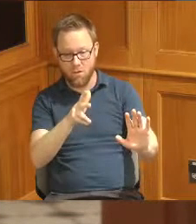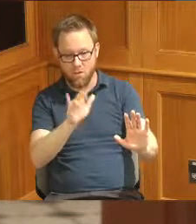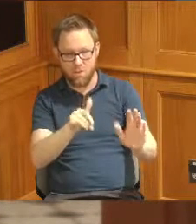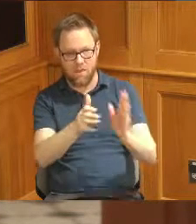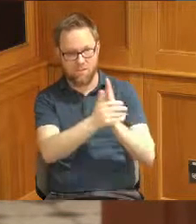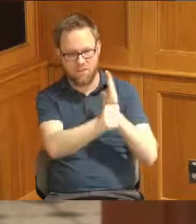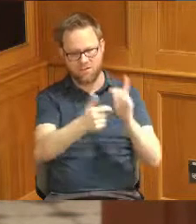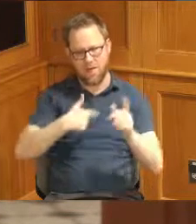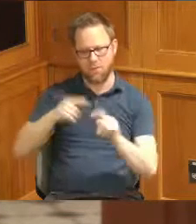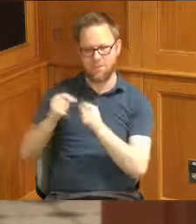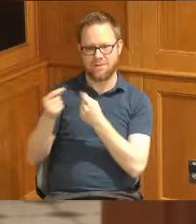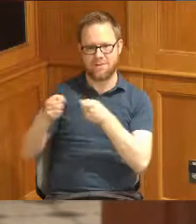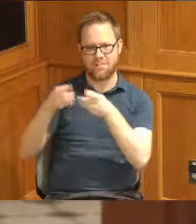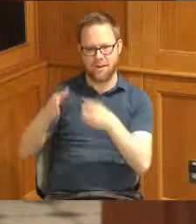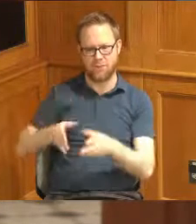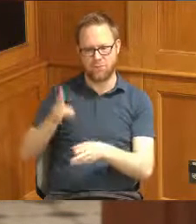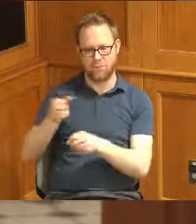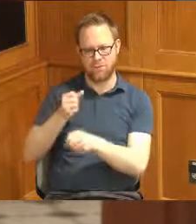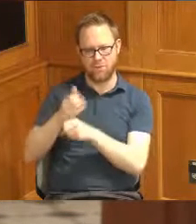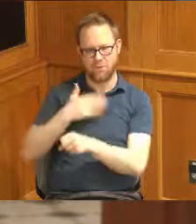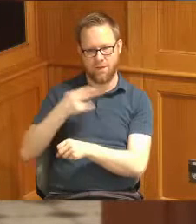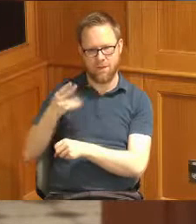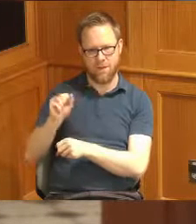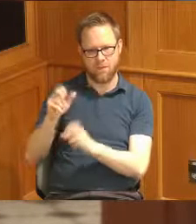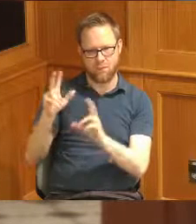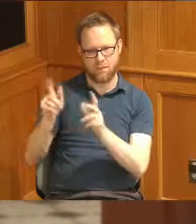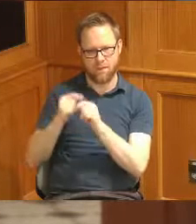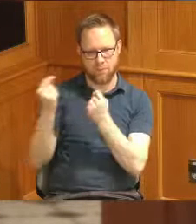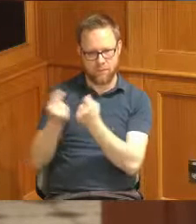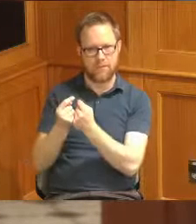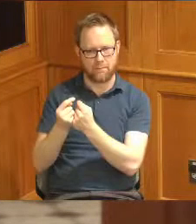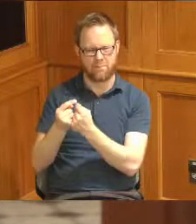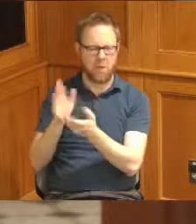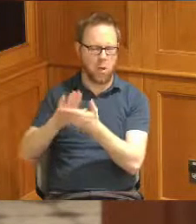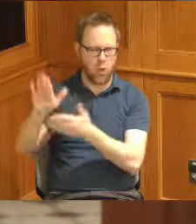manager for seven years for my high school and basketball college basketball teams and we went